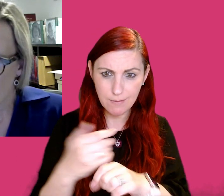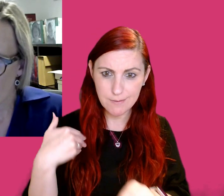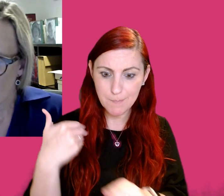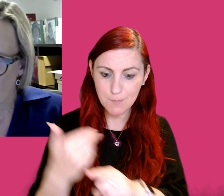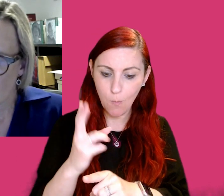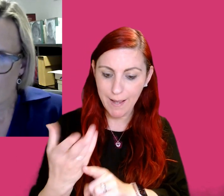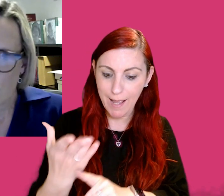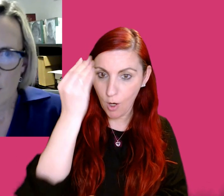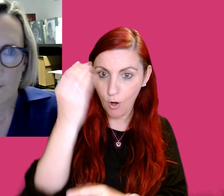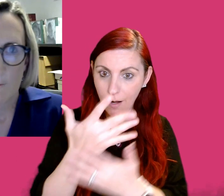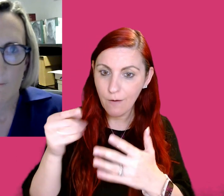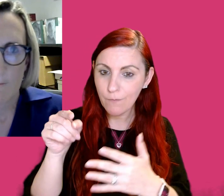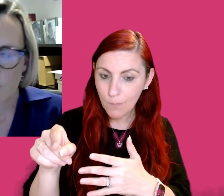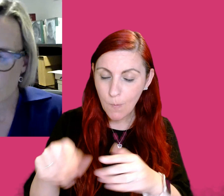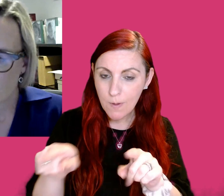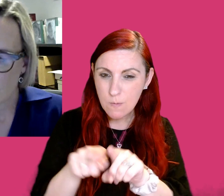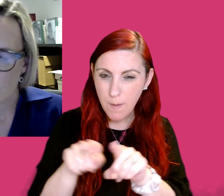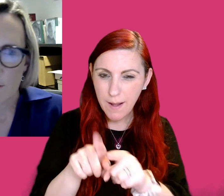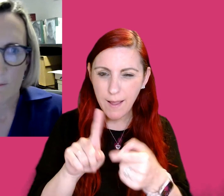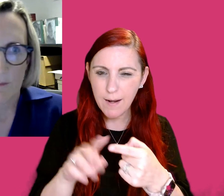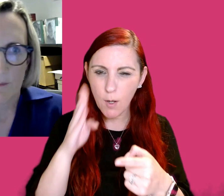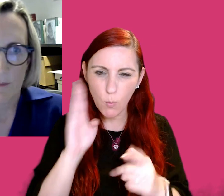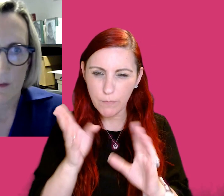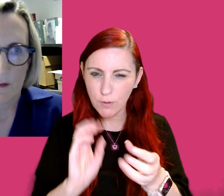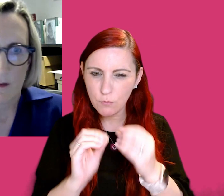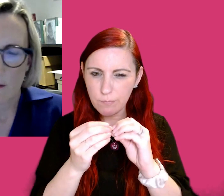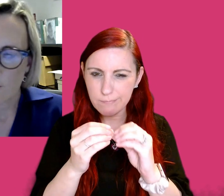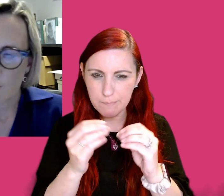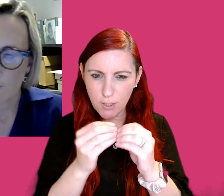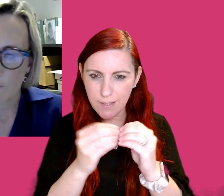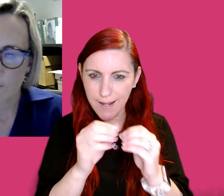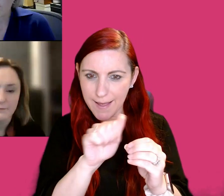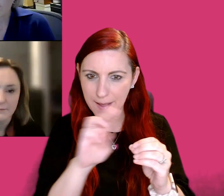the channels you create you mentioned the app the Steering group that kind of thing and and you know